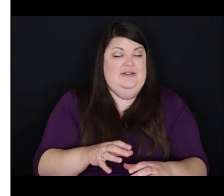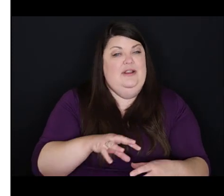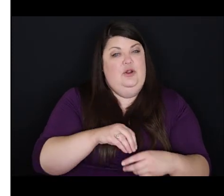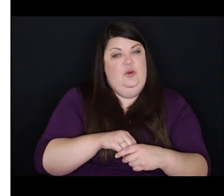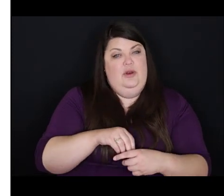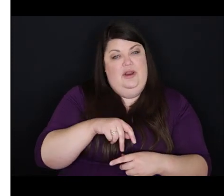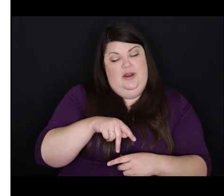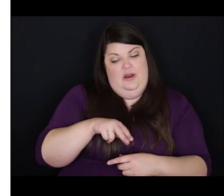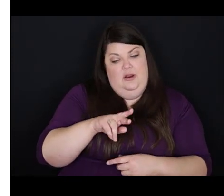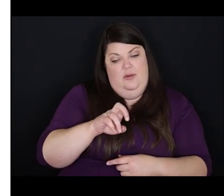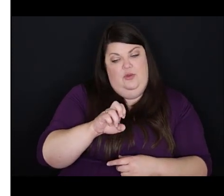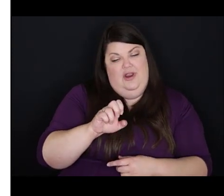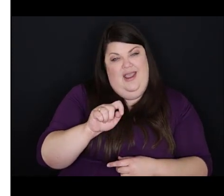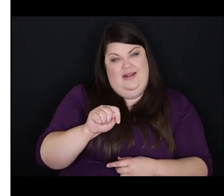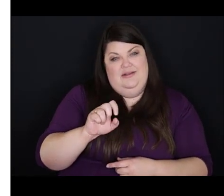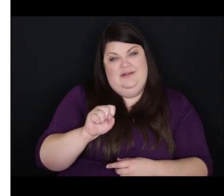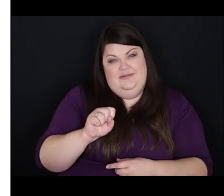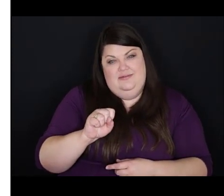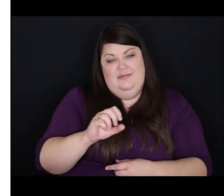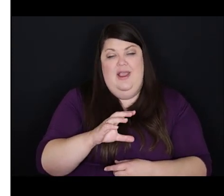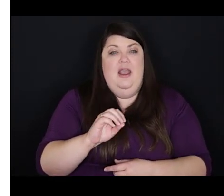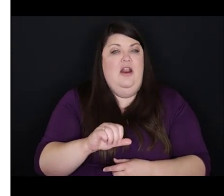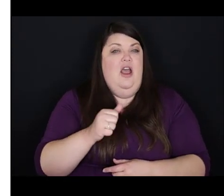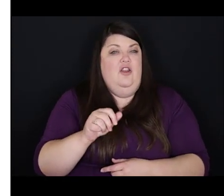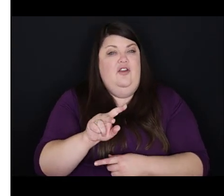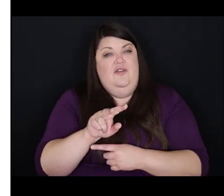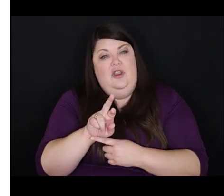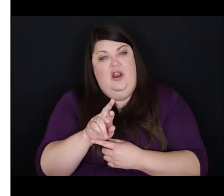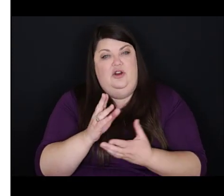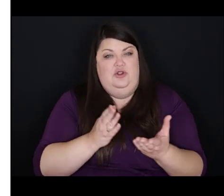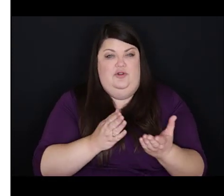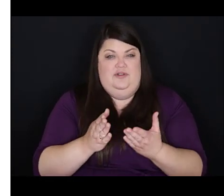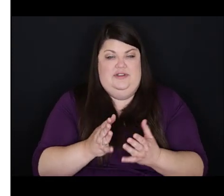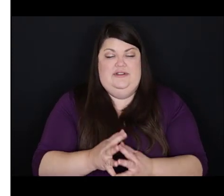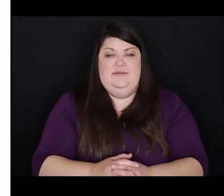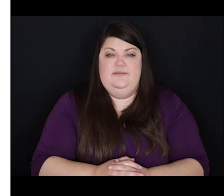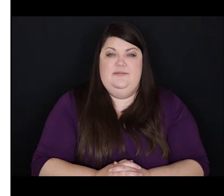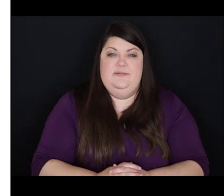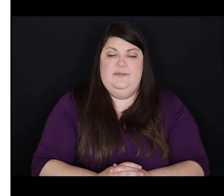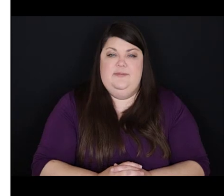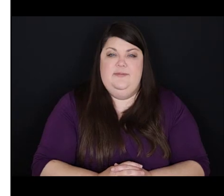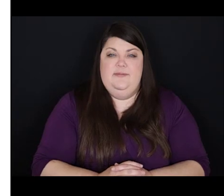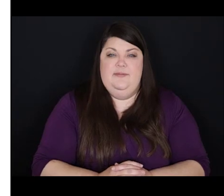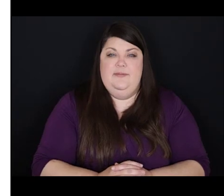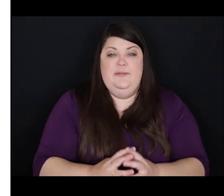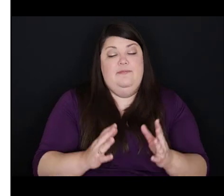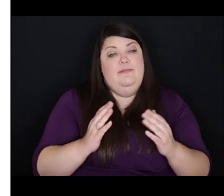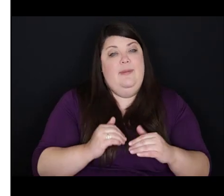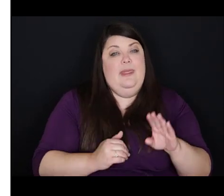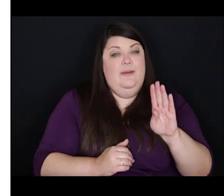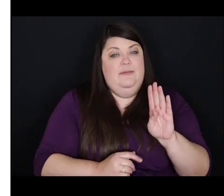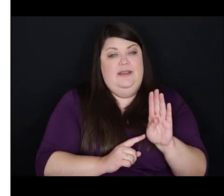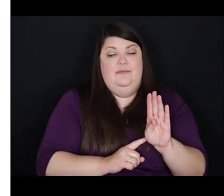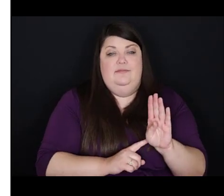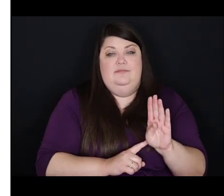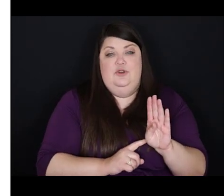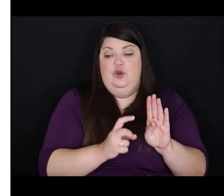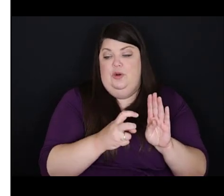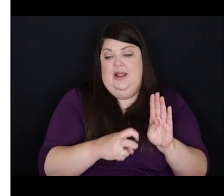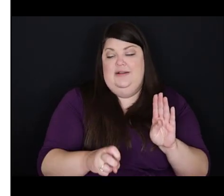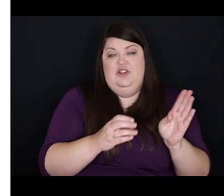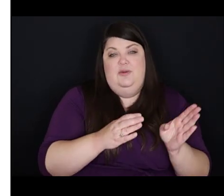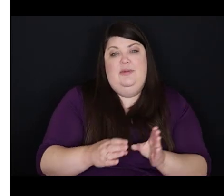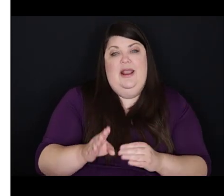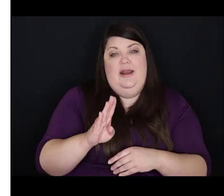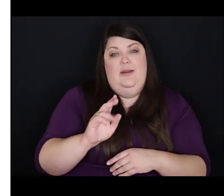and other vocational rehabilitation services; (B) Transition planning by personnel of the